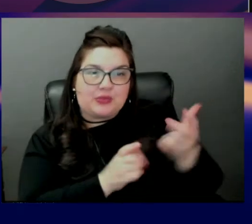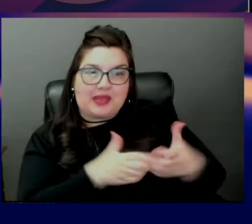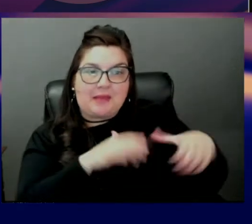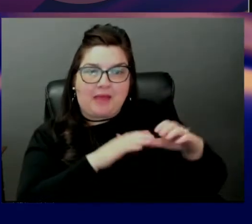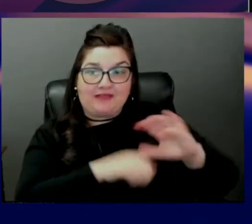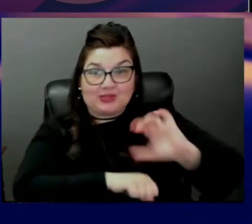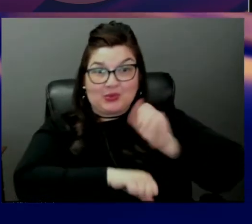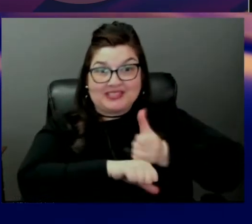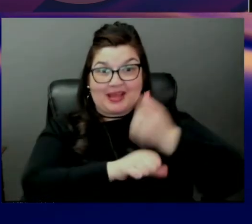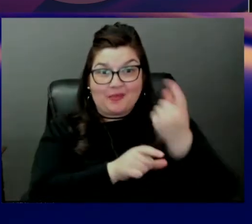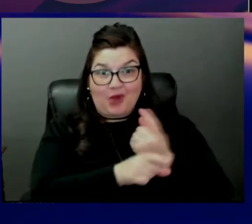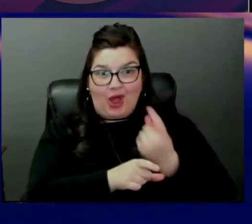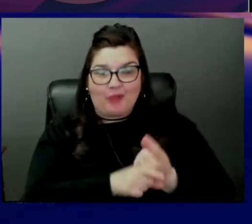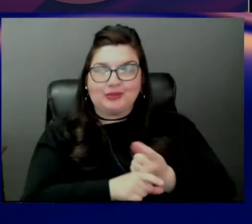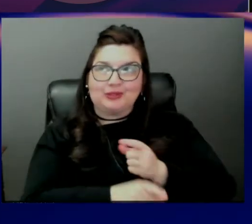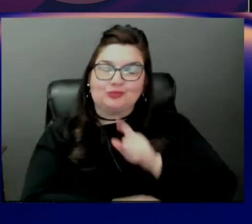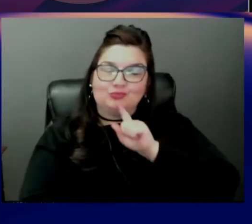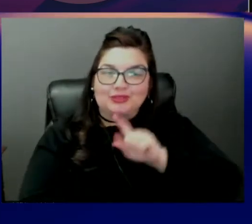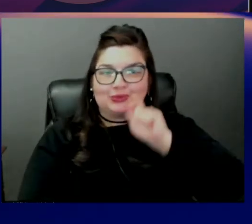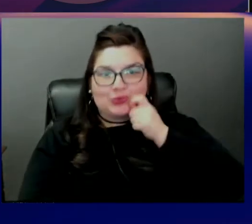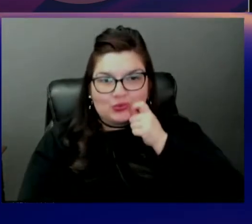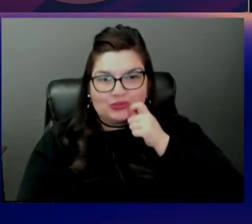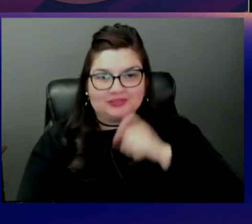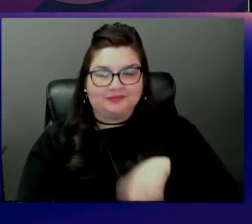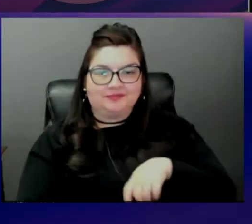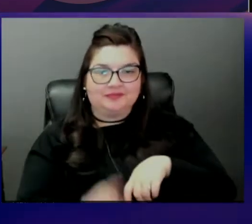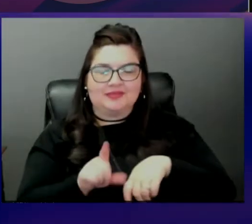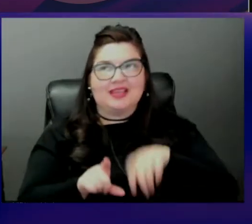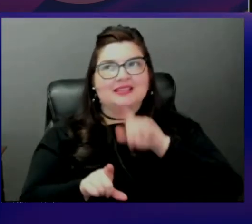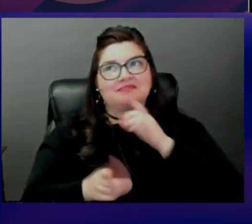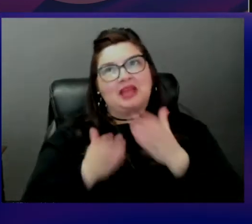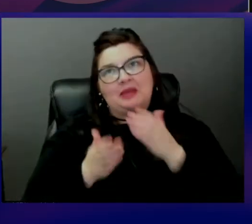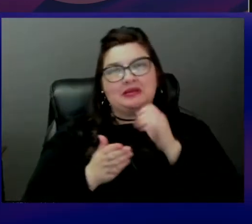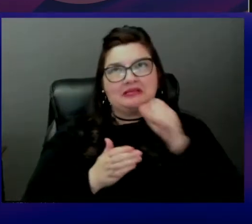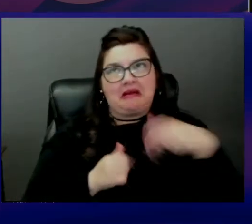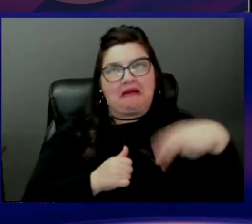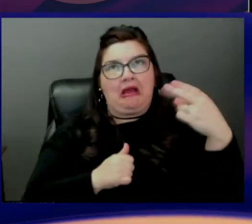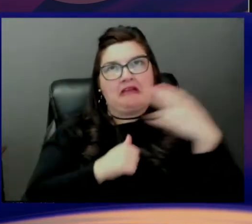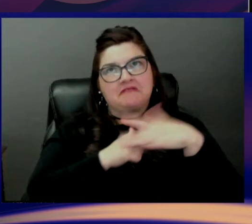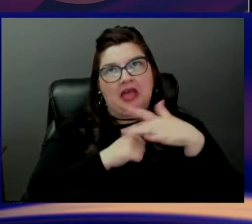Yeah. And that, you know, not necessarily high availability but things like a CloudFront also tie